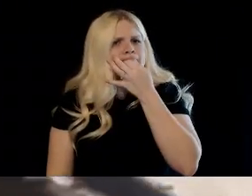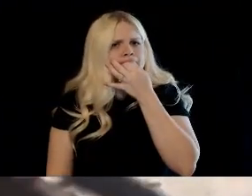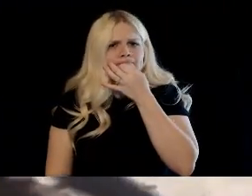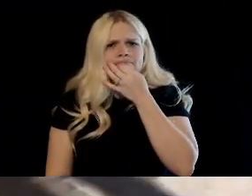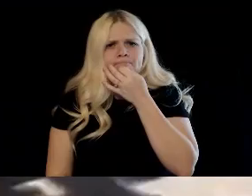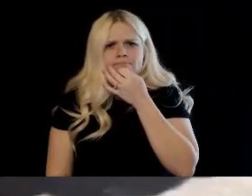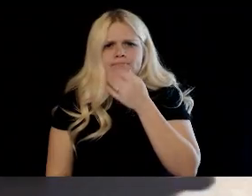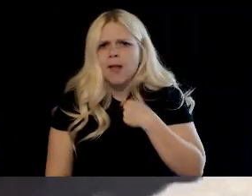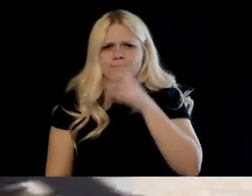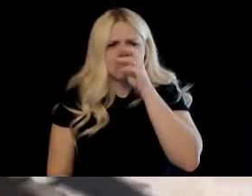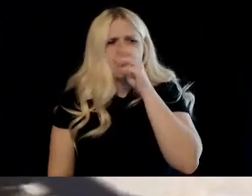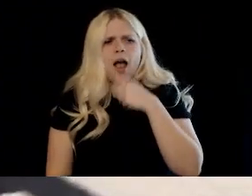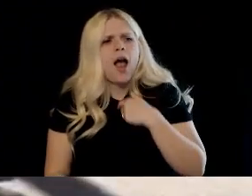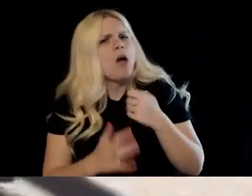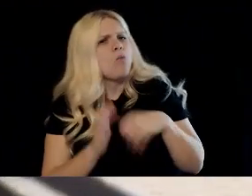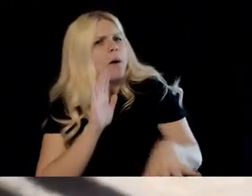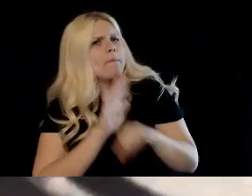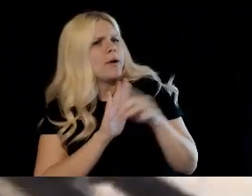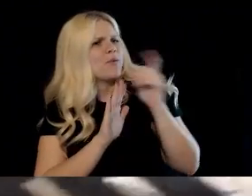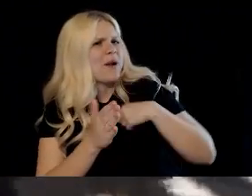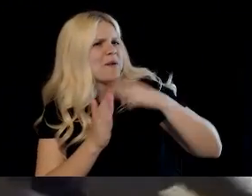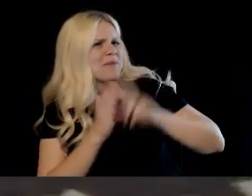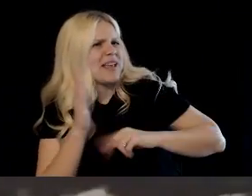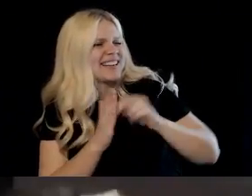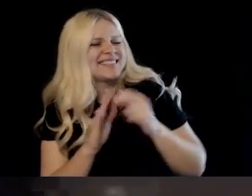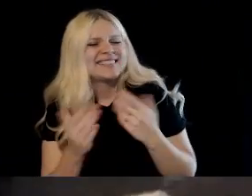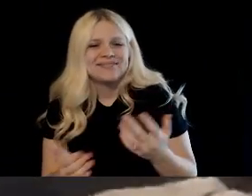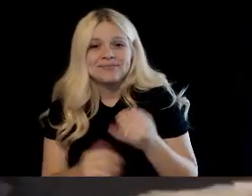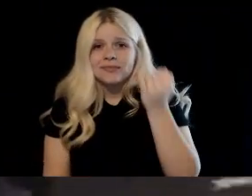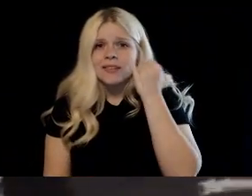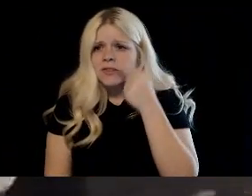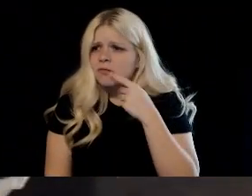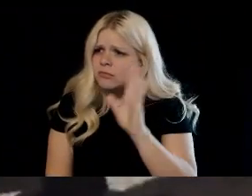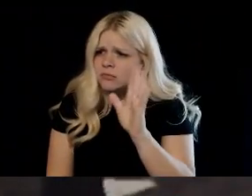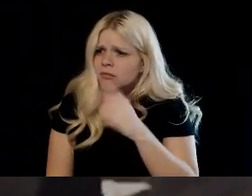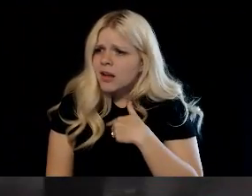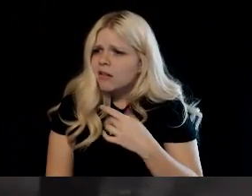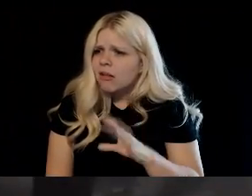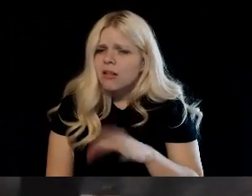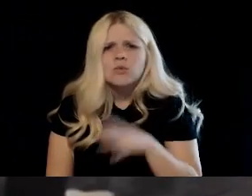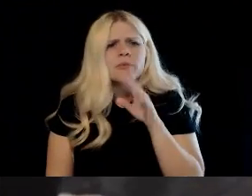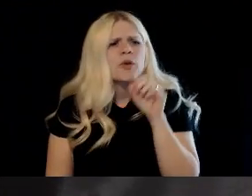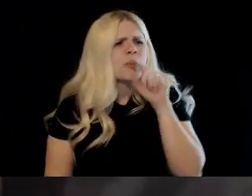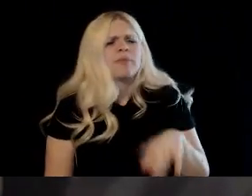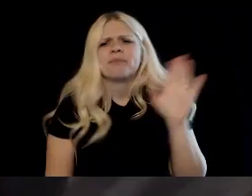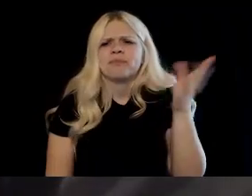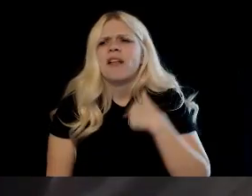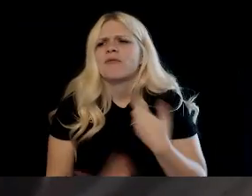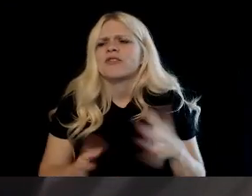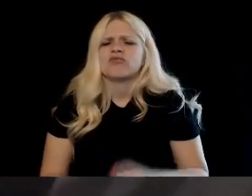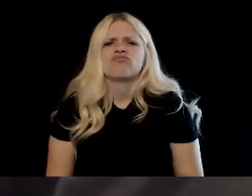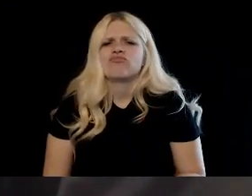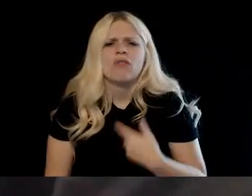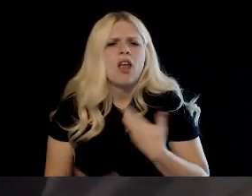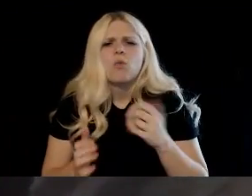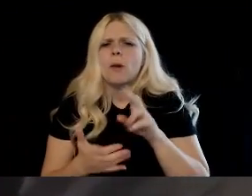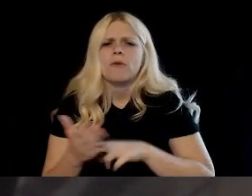Michelle: So, she'll give you the paintbrush back and if you're really insistent like, "No you missed a spot", she'll spit the paintbrush out. She's like "No I didn't. I I don't want to paint there."